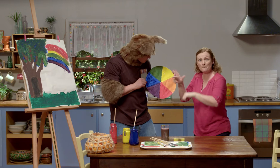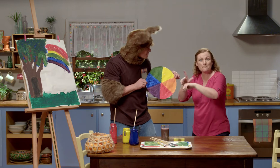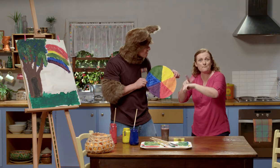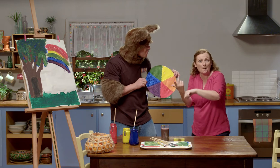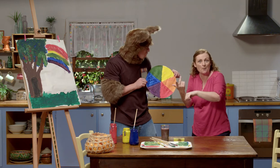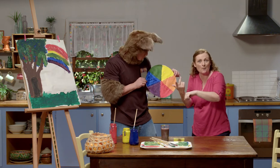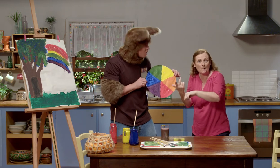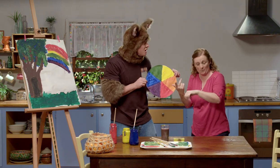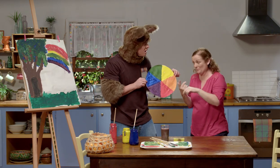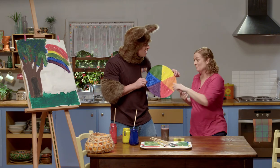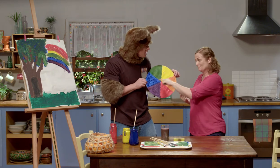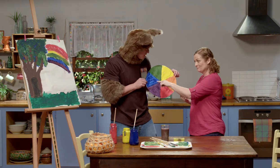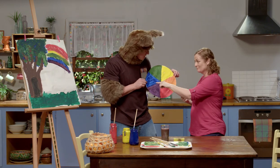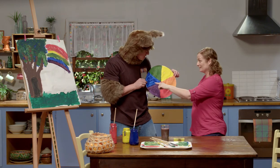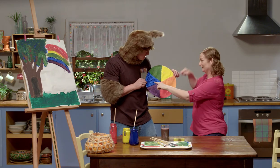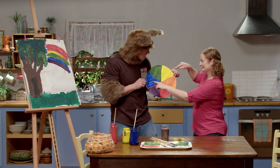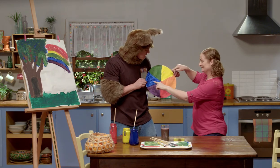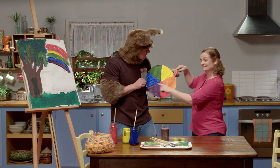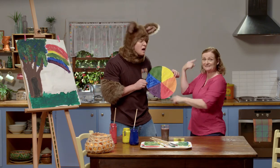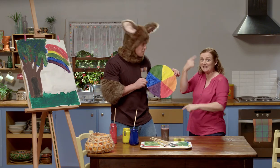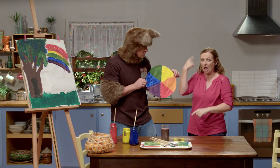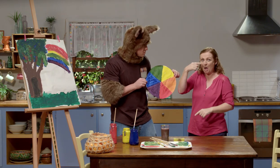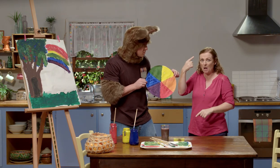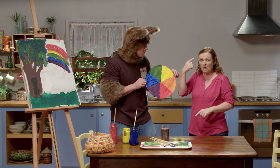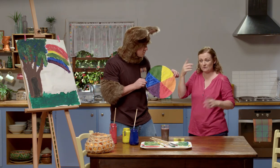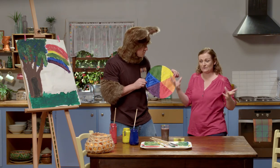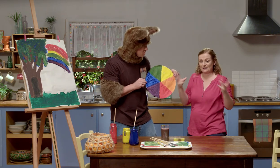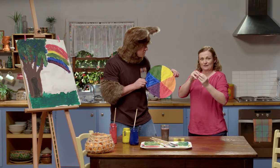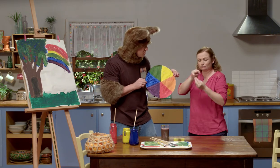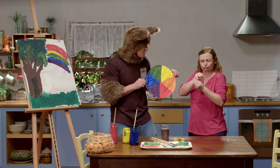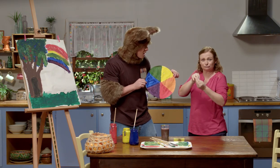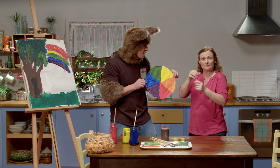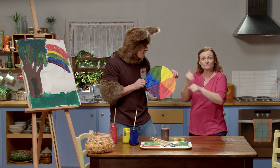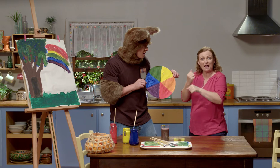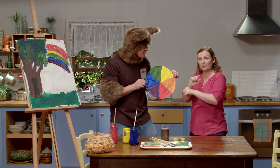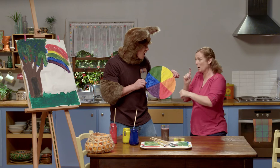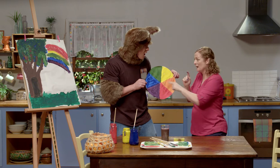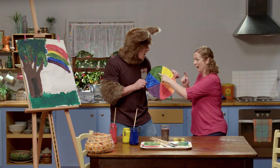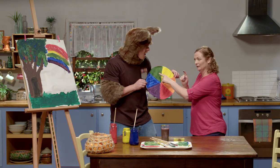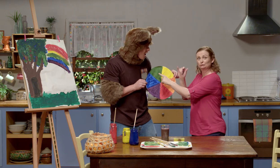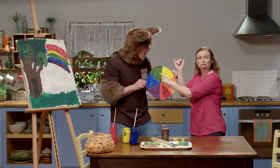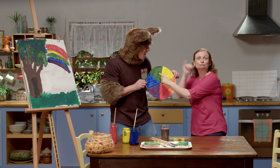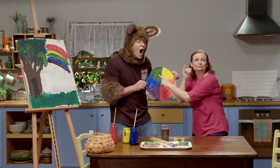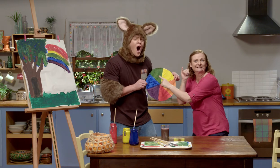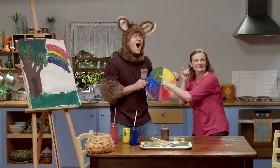You see blue and yellow when they're mixed together